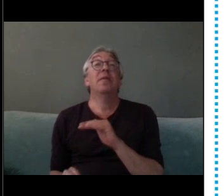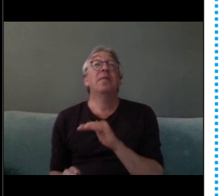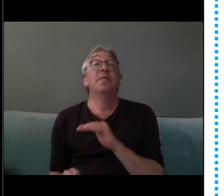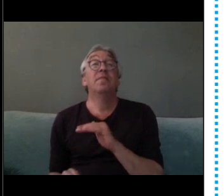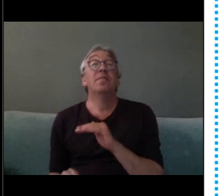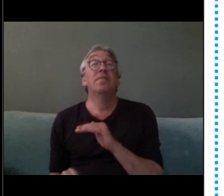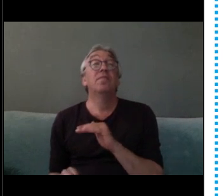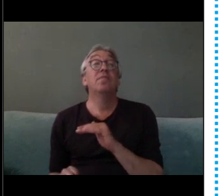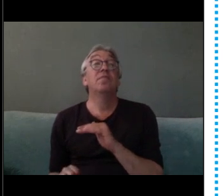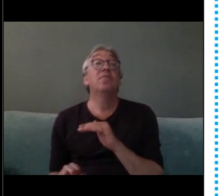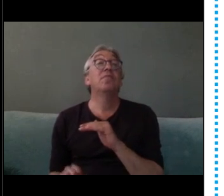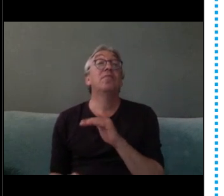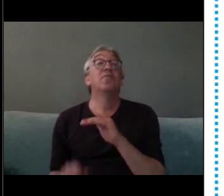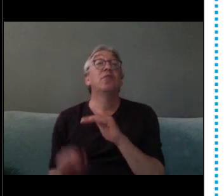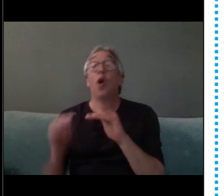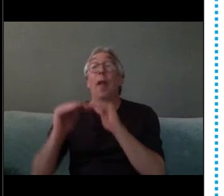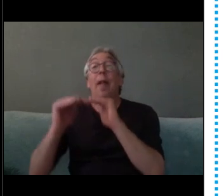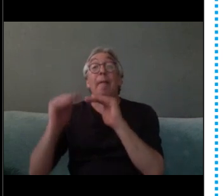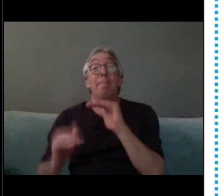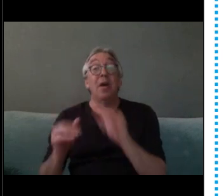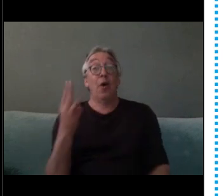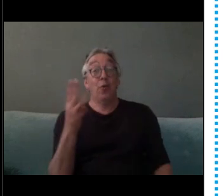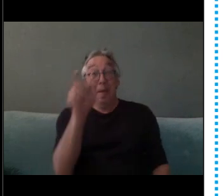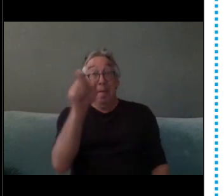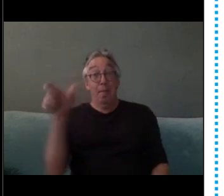This doesn't apply either If there is passengers services